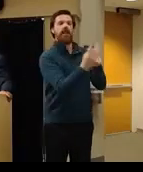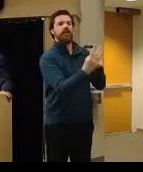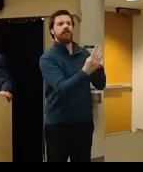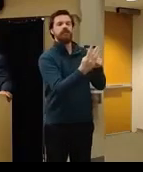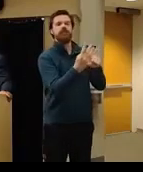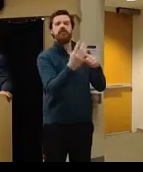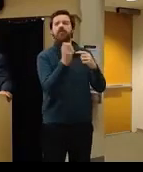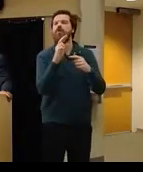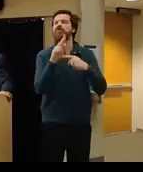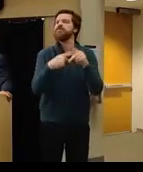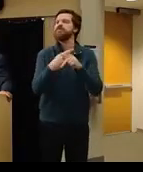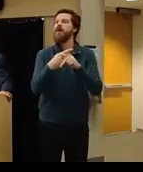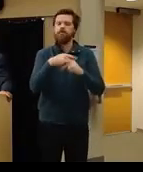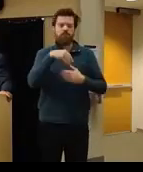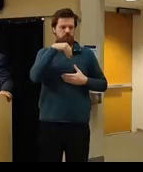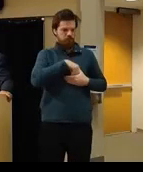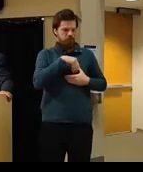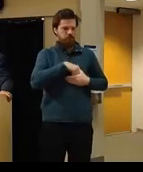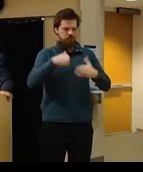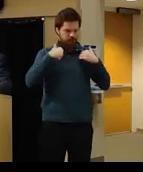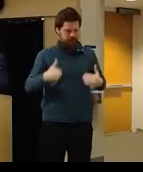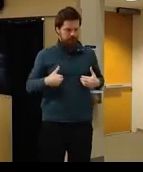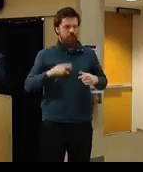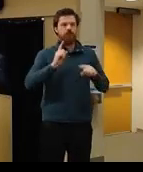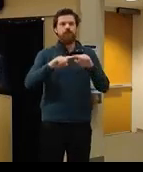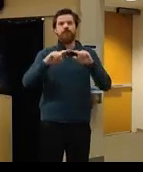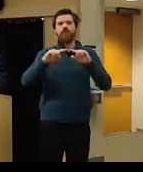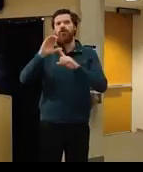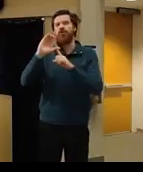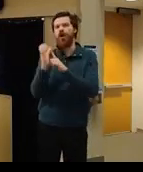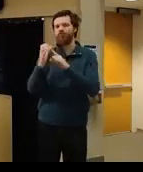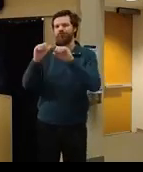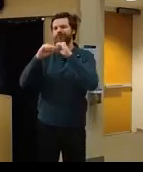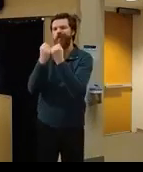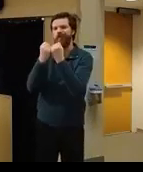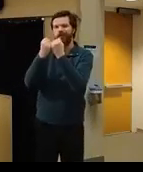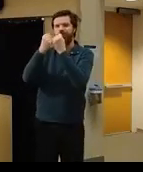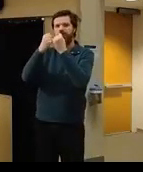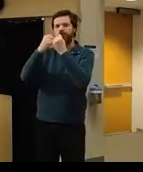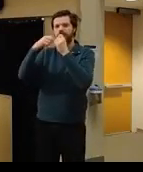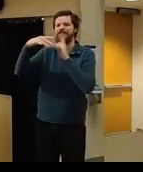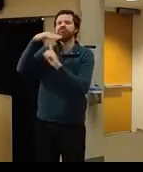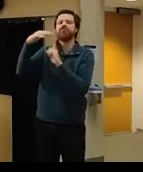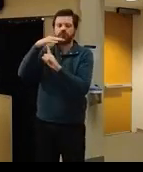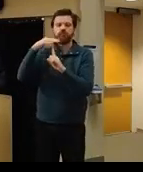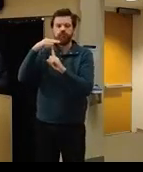uh any kind of innate inferiority but culture and social conditions and we know um the the senator